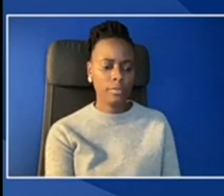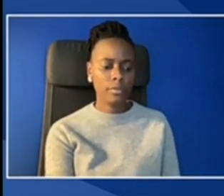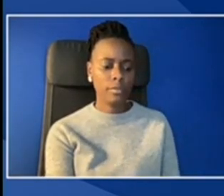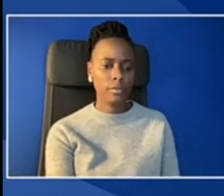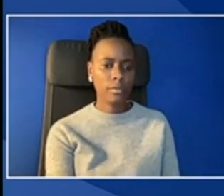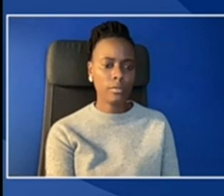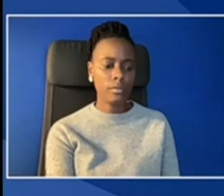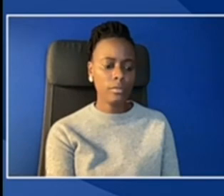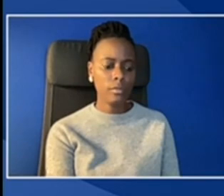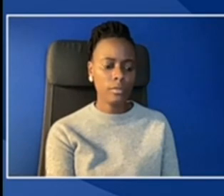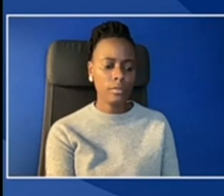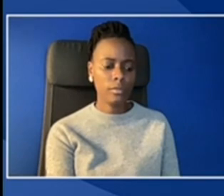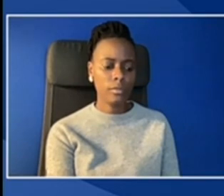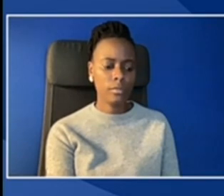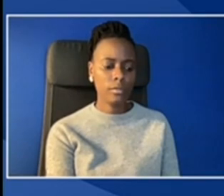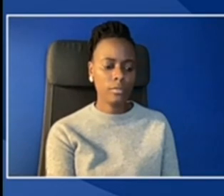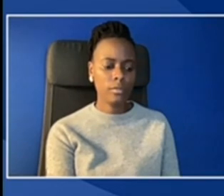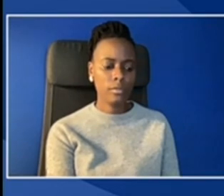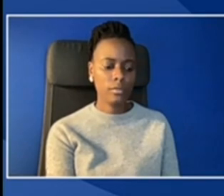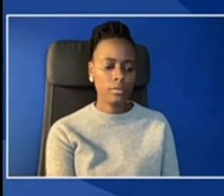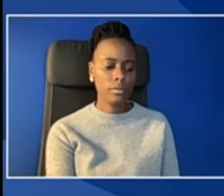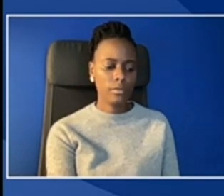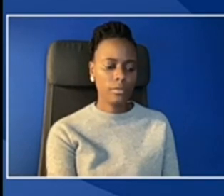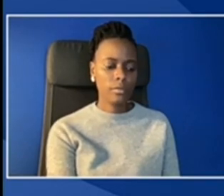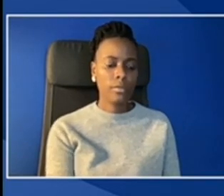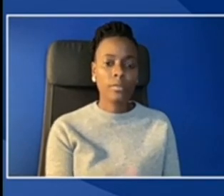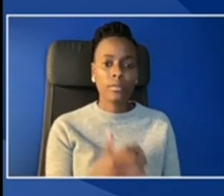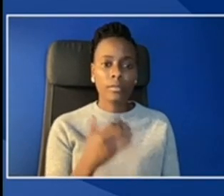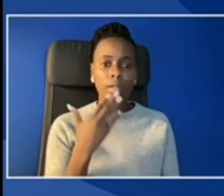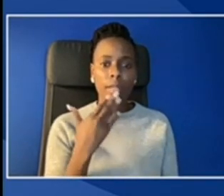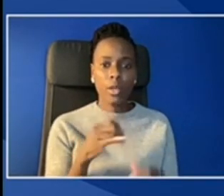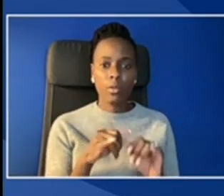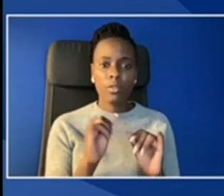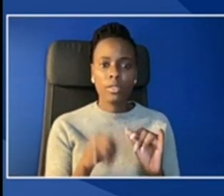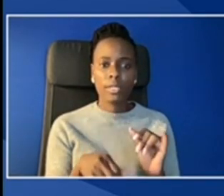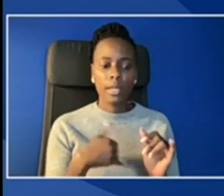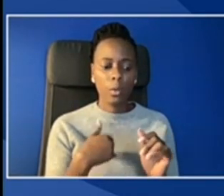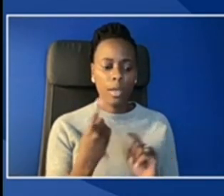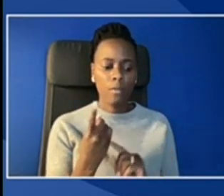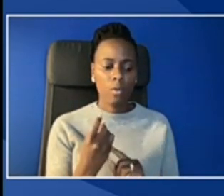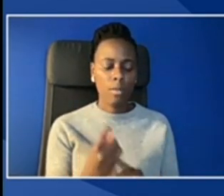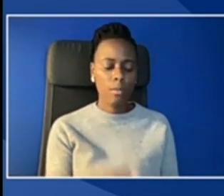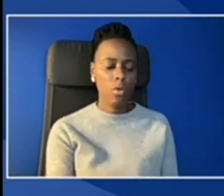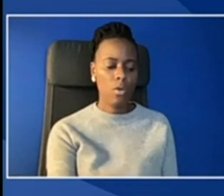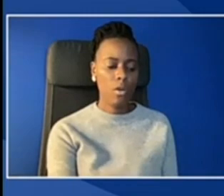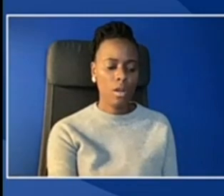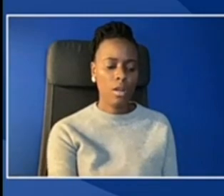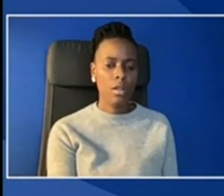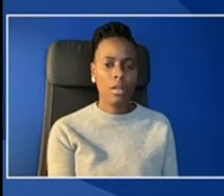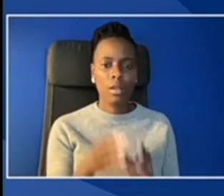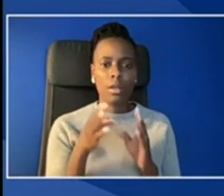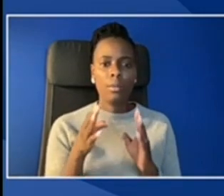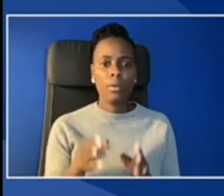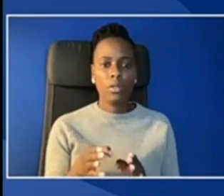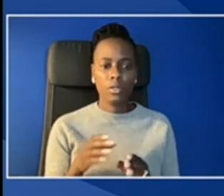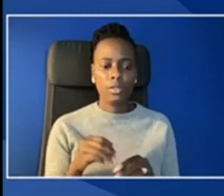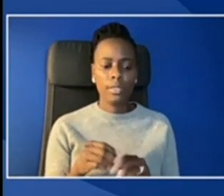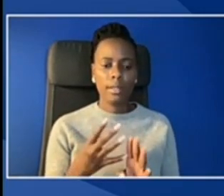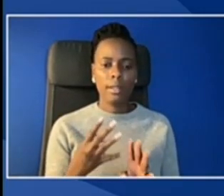Joann. Folks, thank you for staying over. We have one more person who was in line to comment.